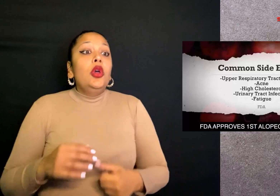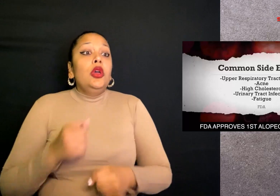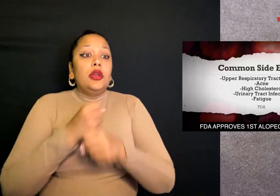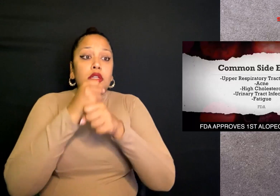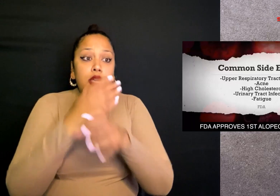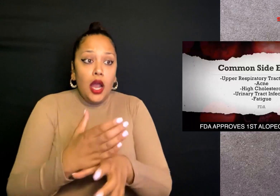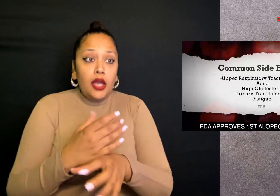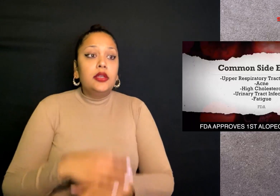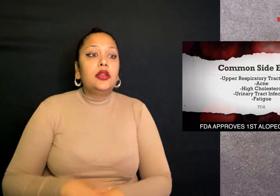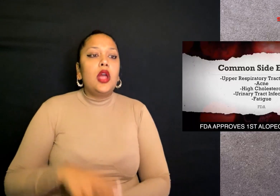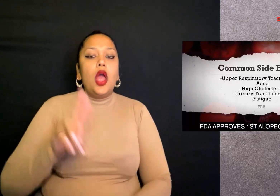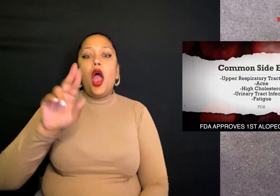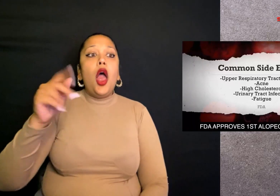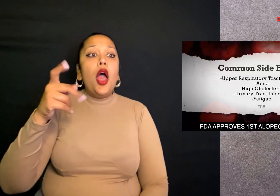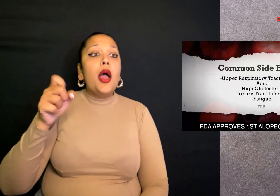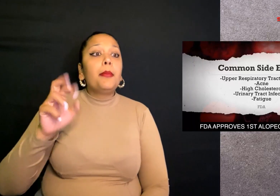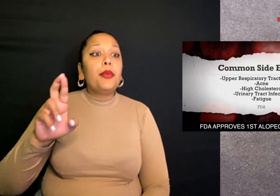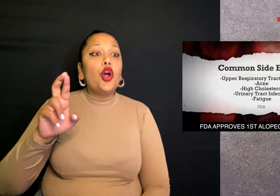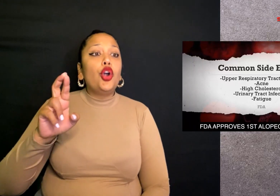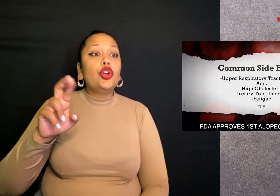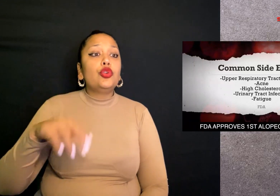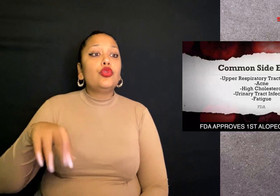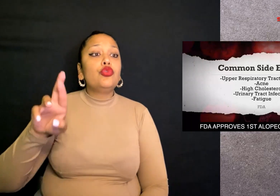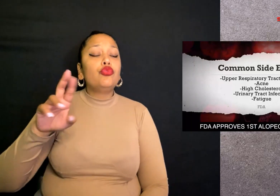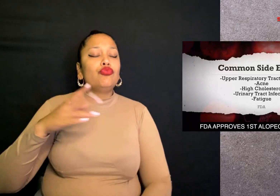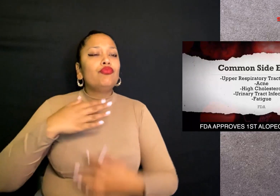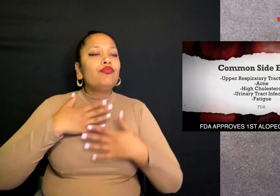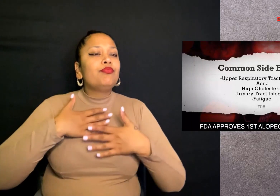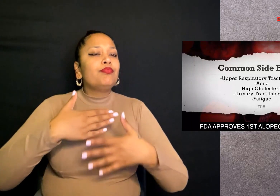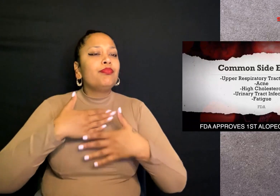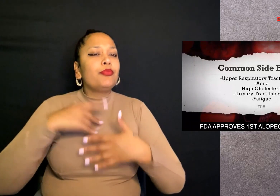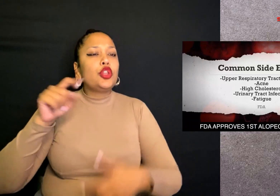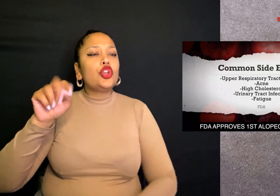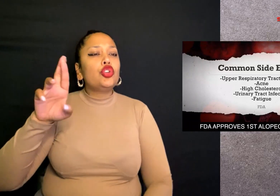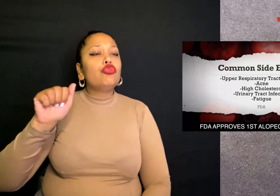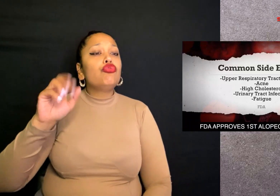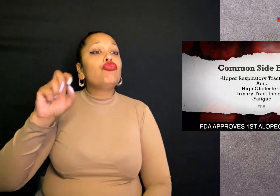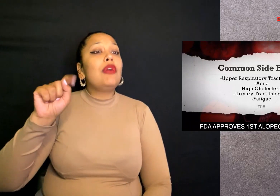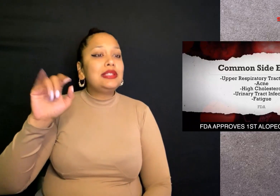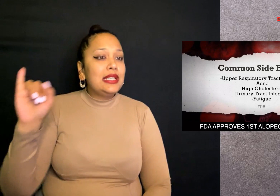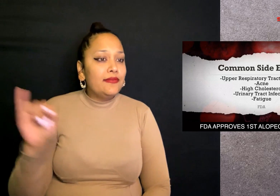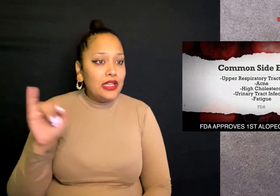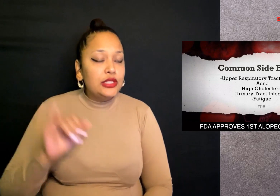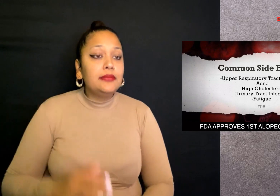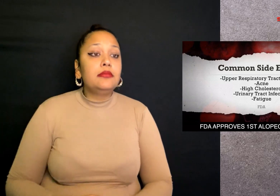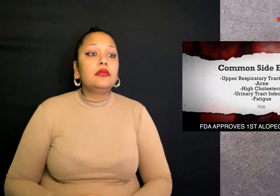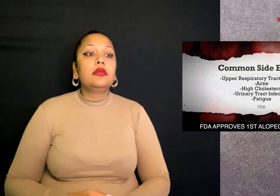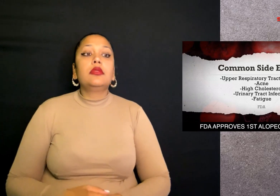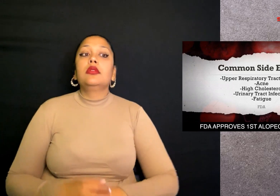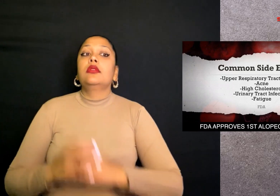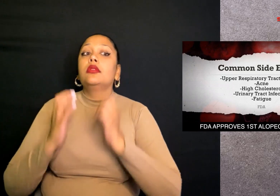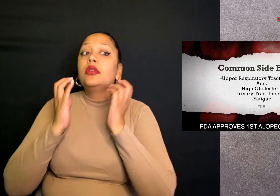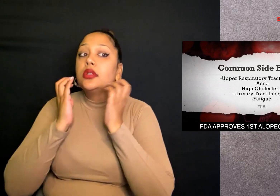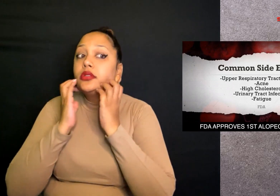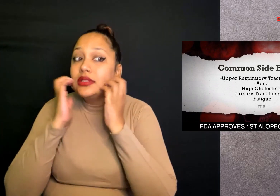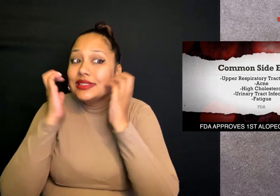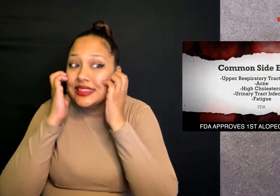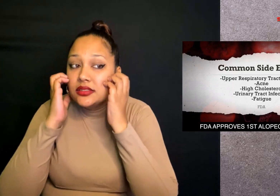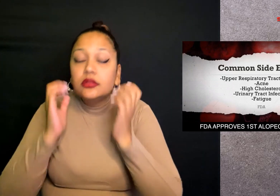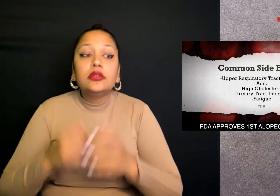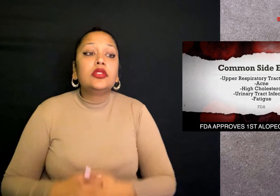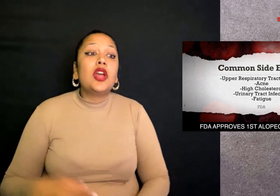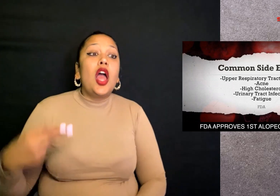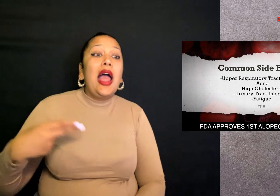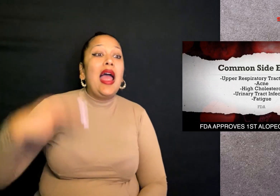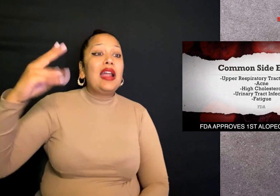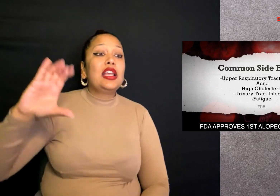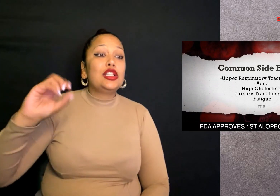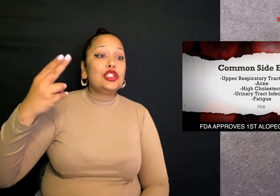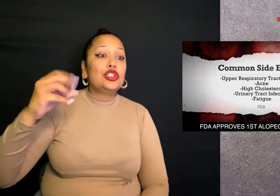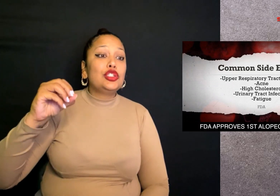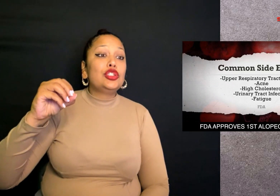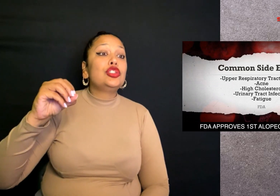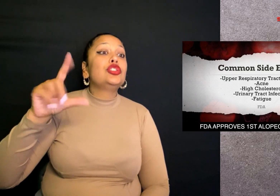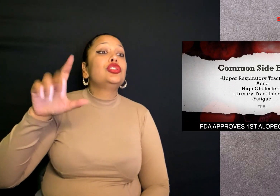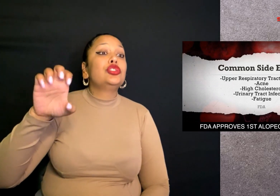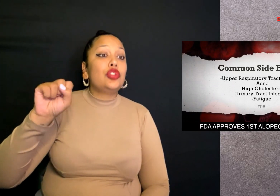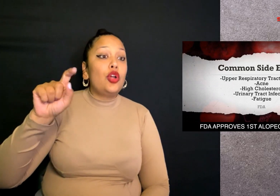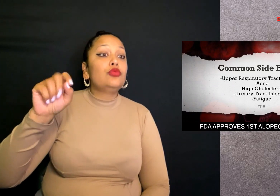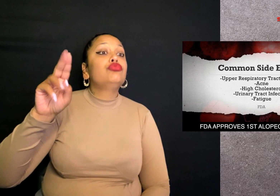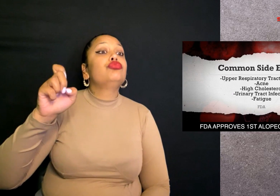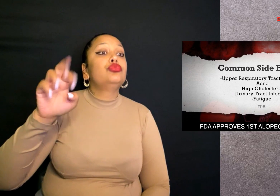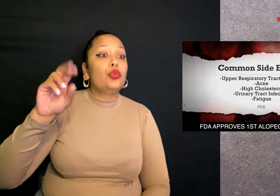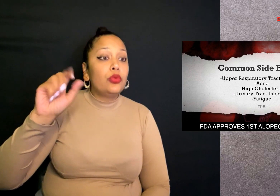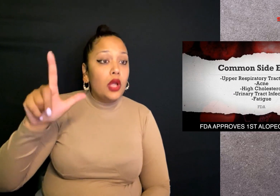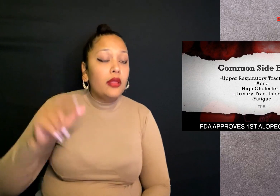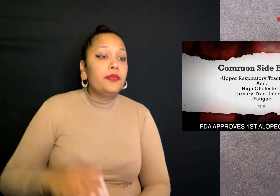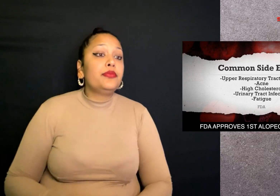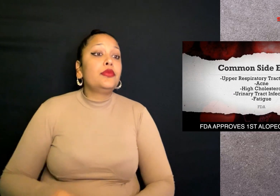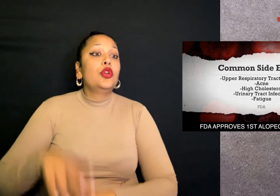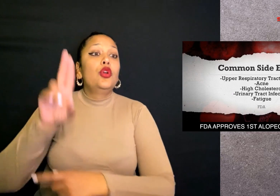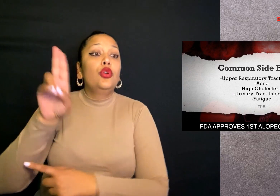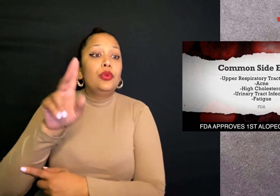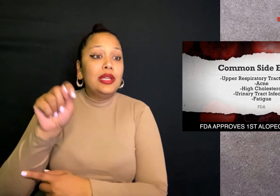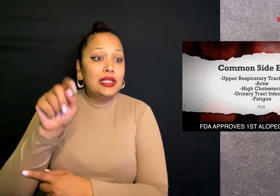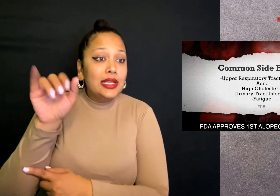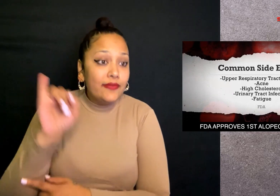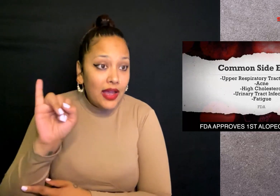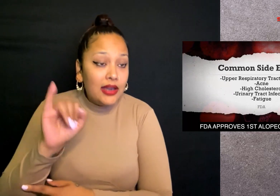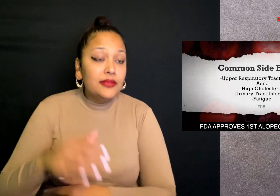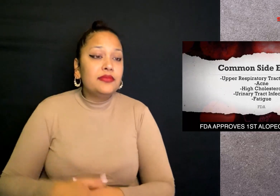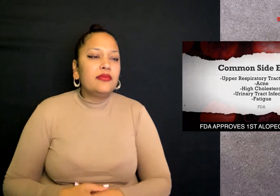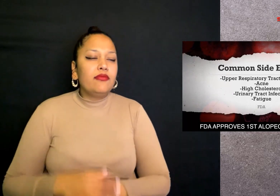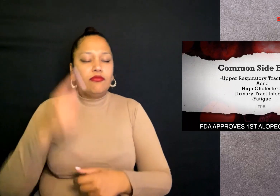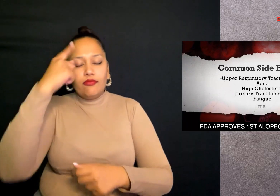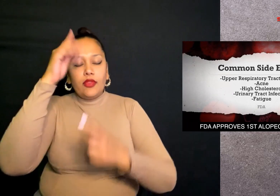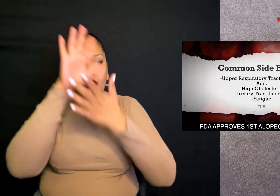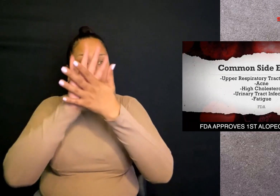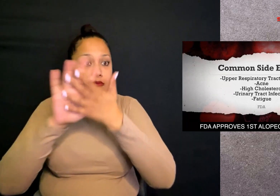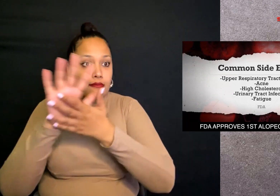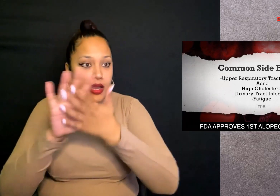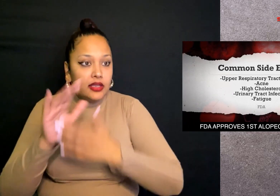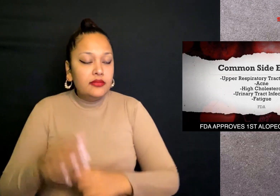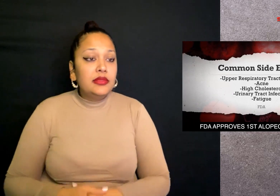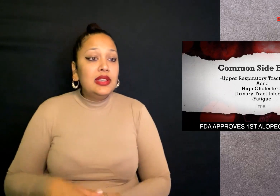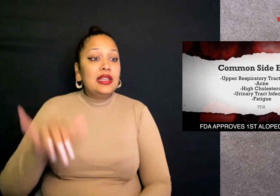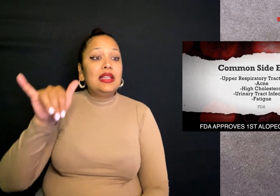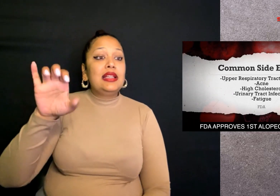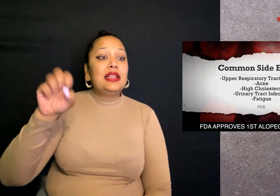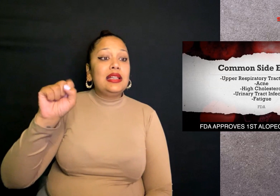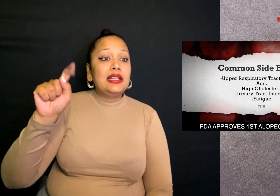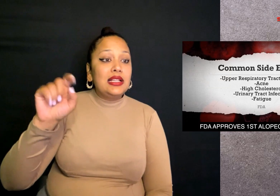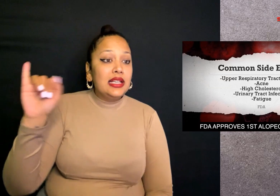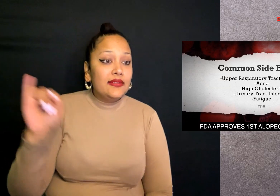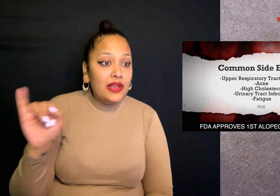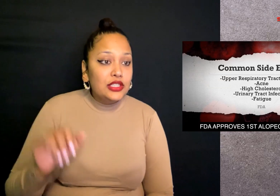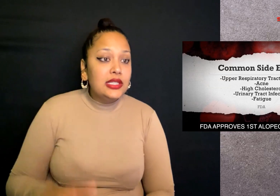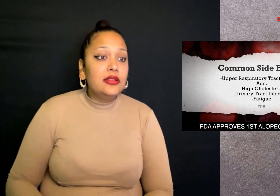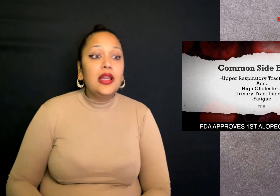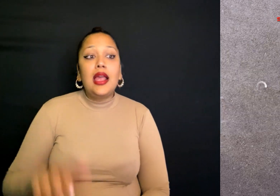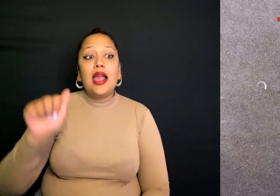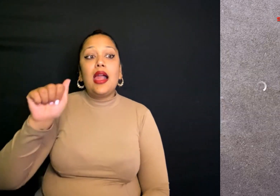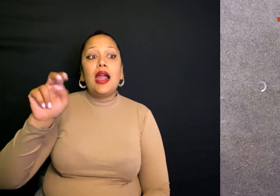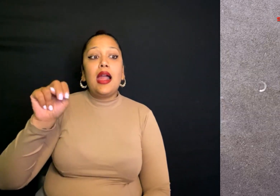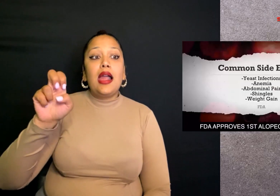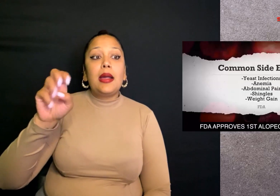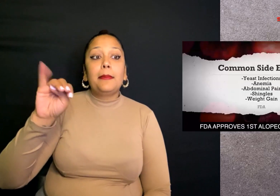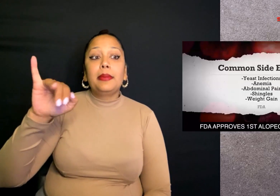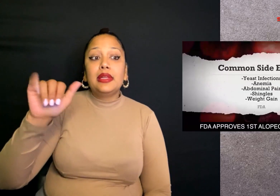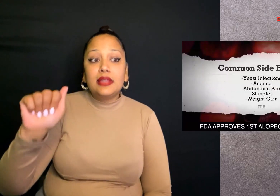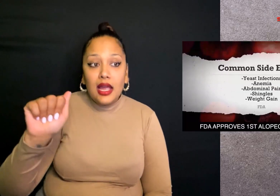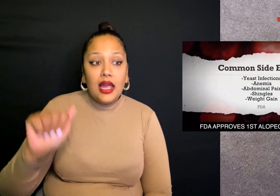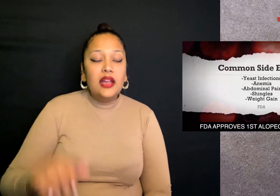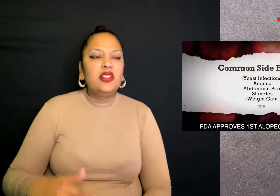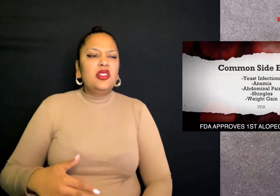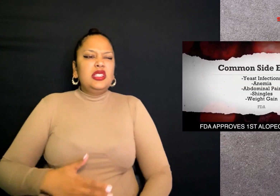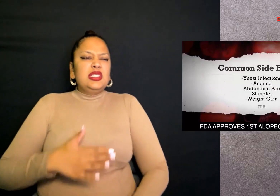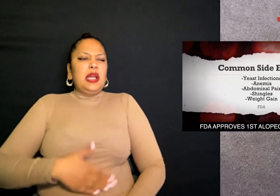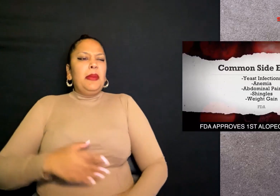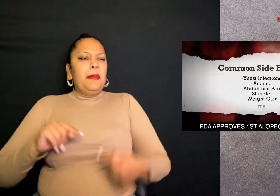tract infection acne high cholesterol urinary tract infection fatigue yeast infections anemia